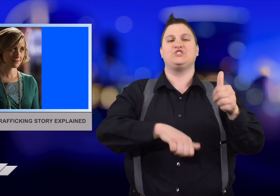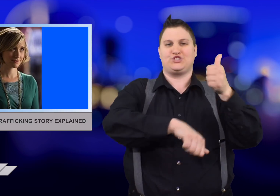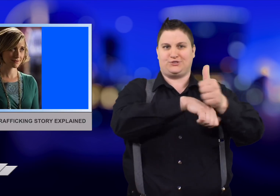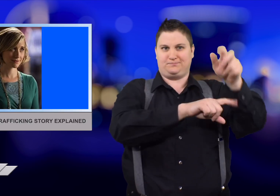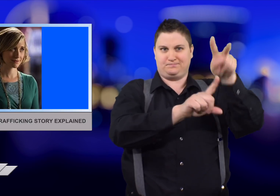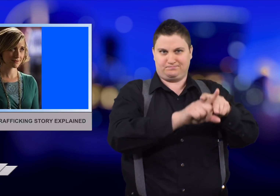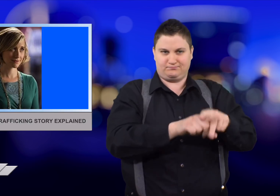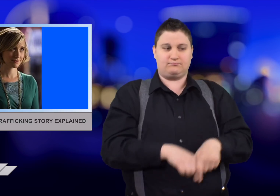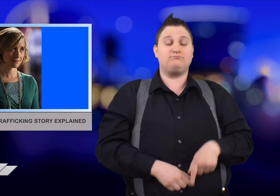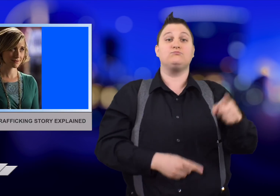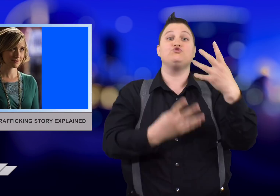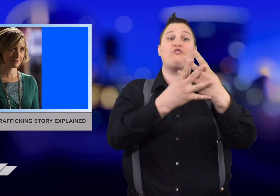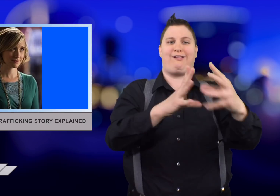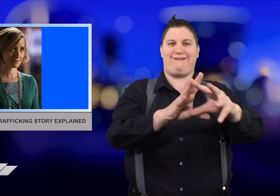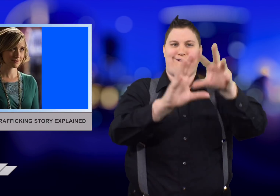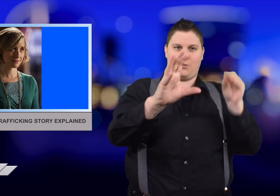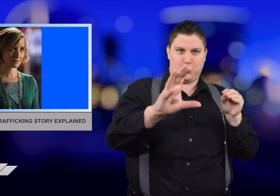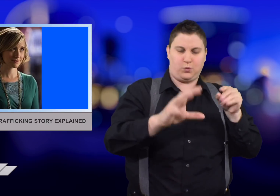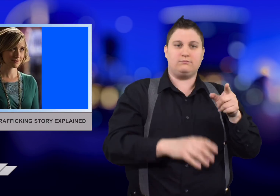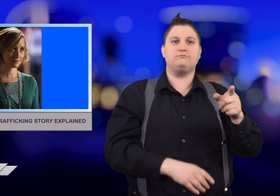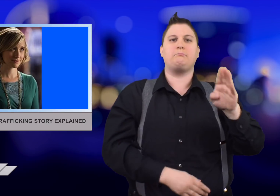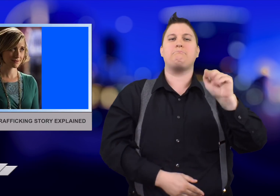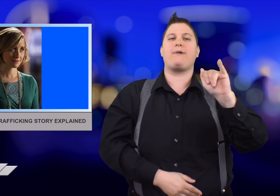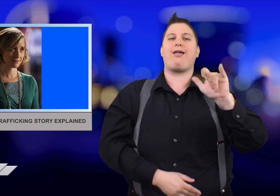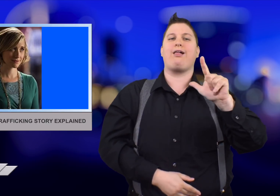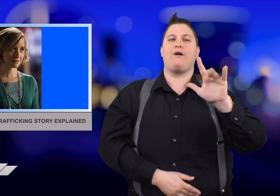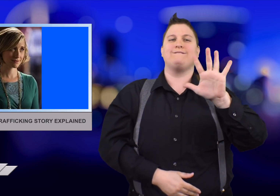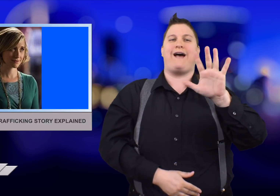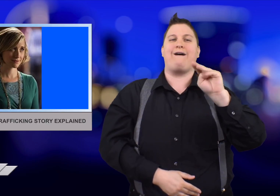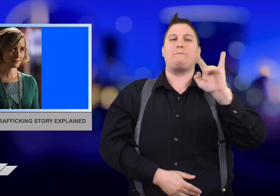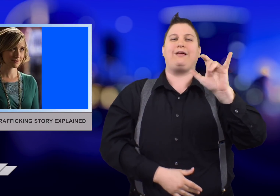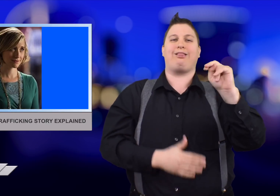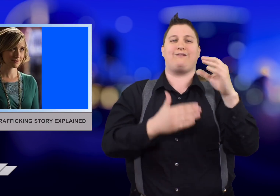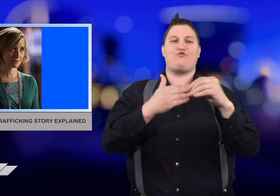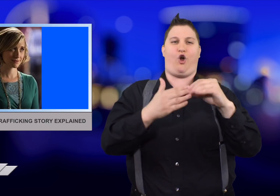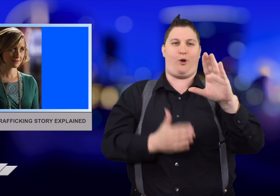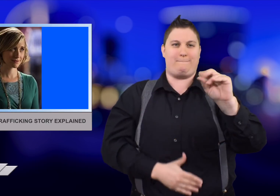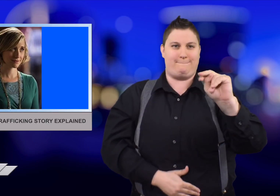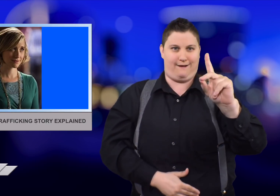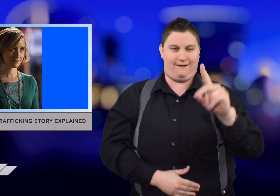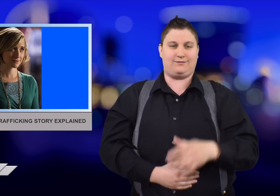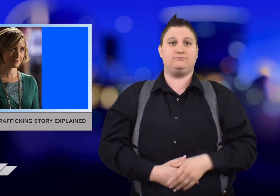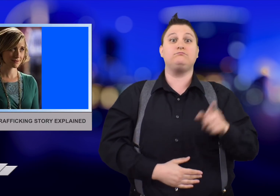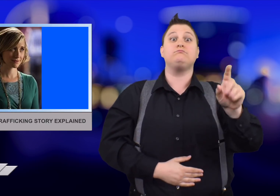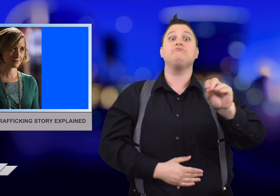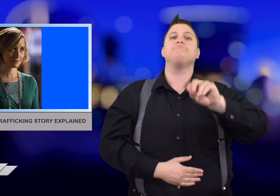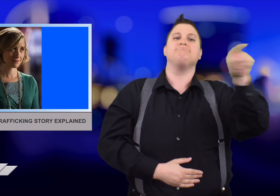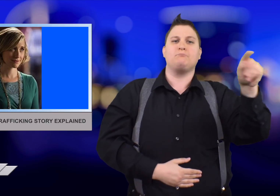Right after her indictment Mack was released on a $5 million bond.